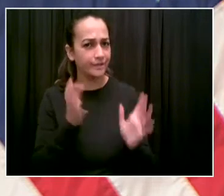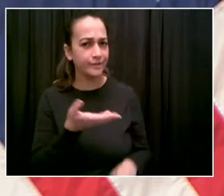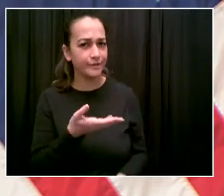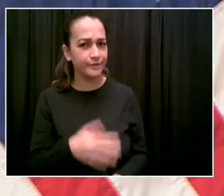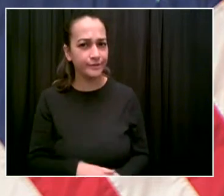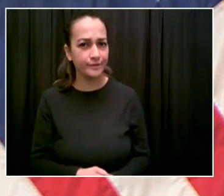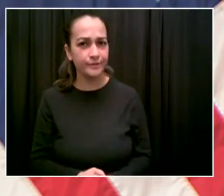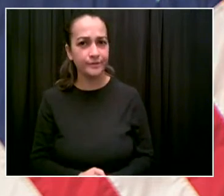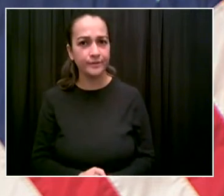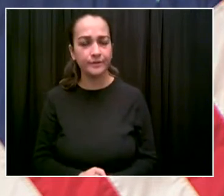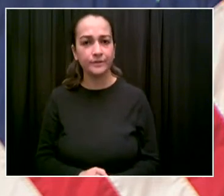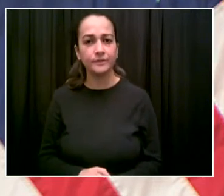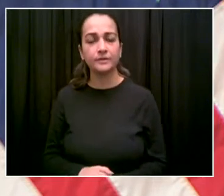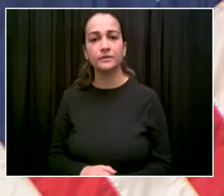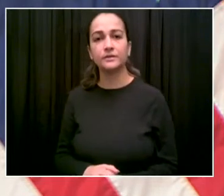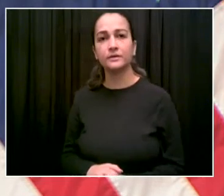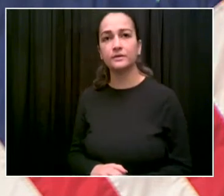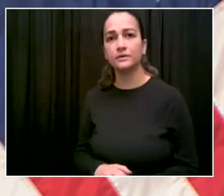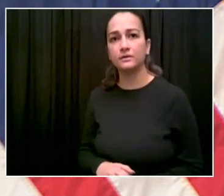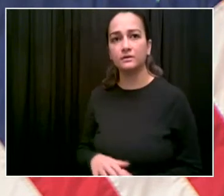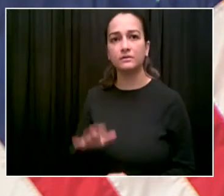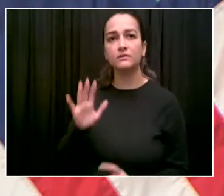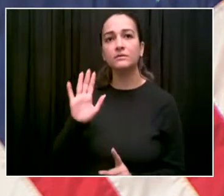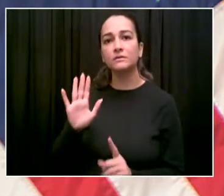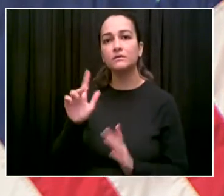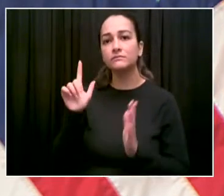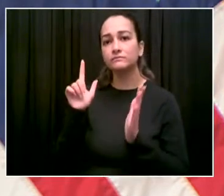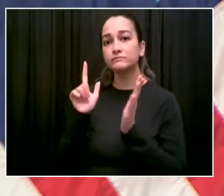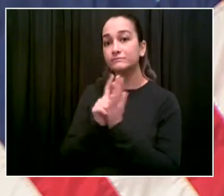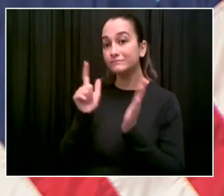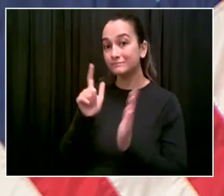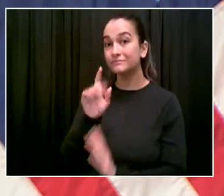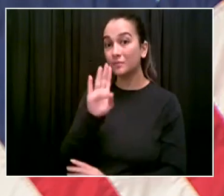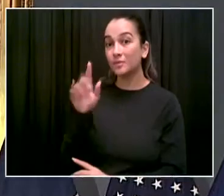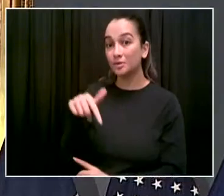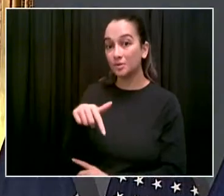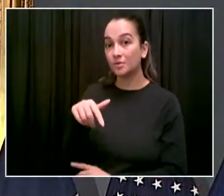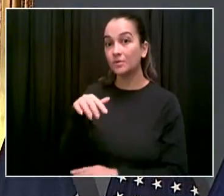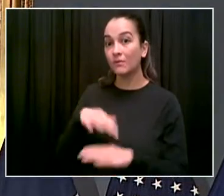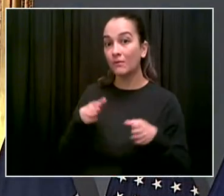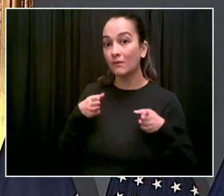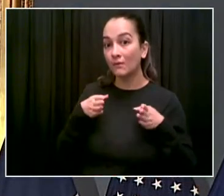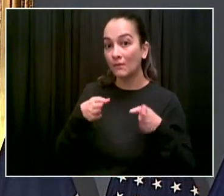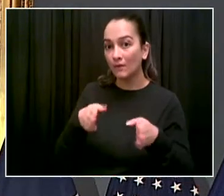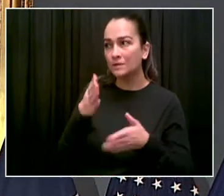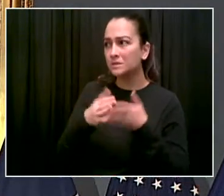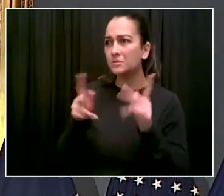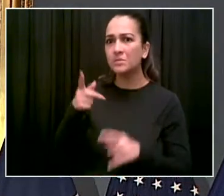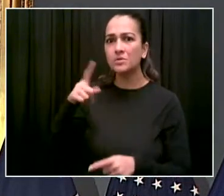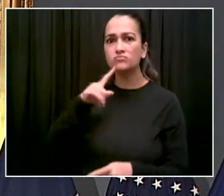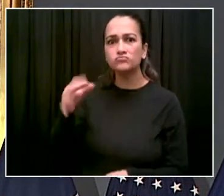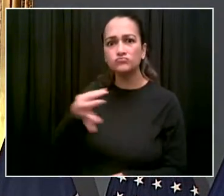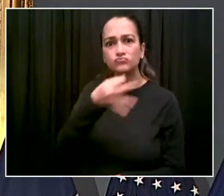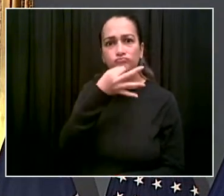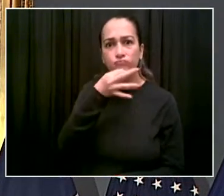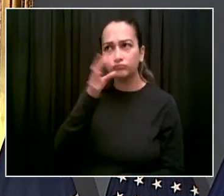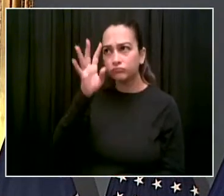NOT BE PERMITTED. THEY MAY START A LARGE GATHERING THAT MAY RESULT IN CONDITIONS